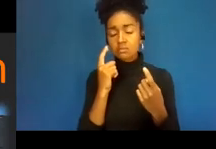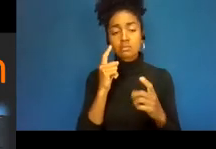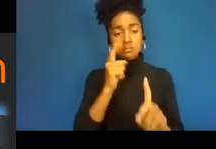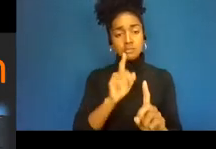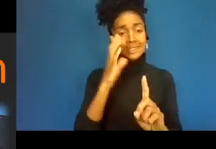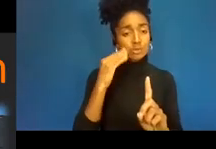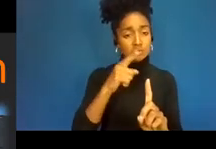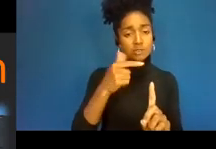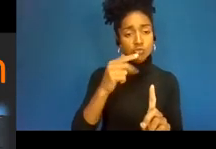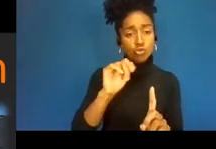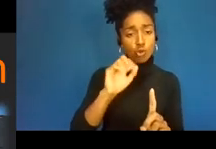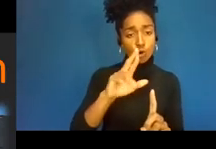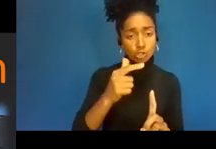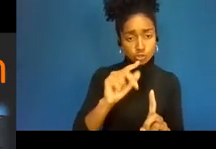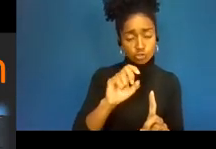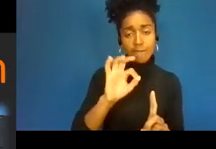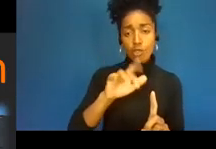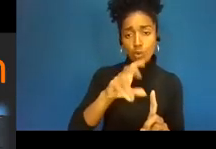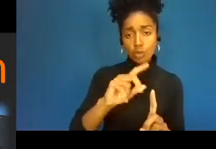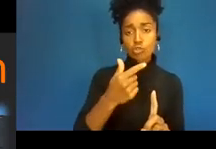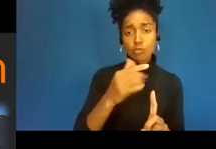he was not the first to say, "I can't breathe."